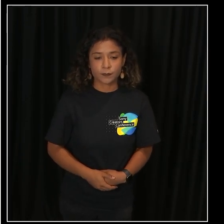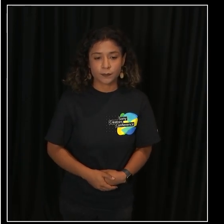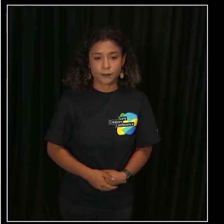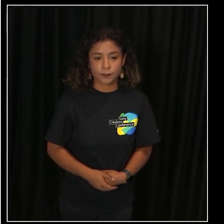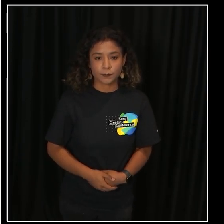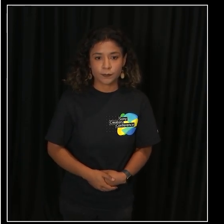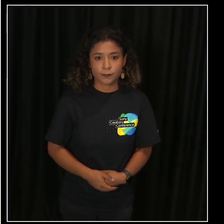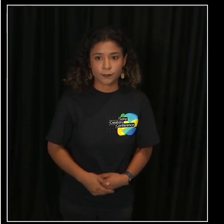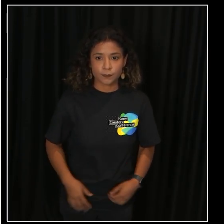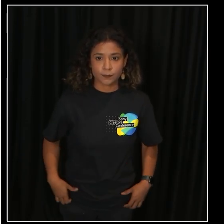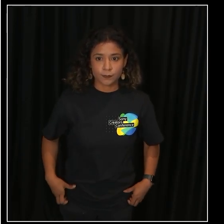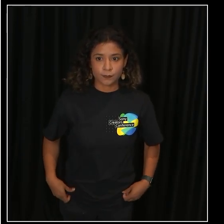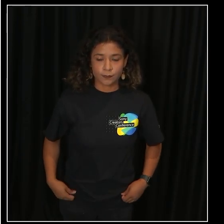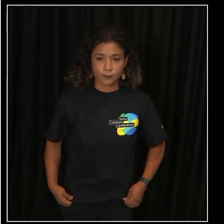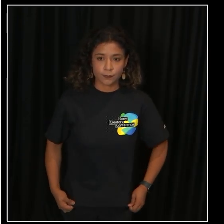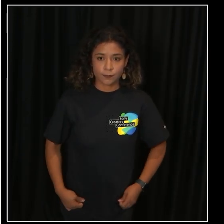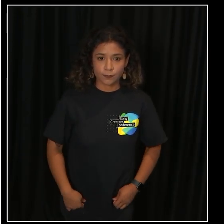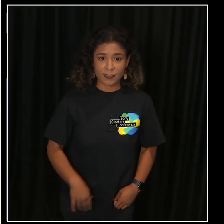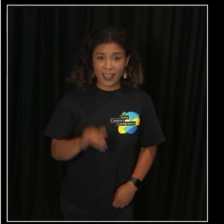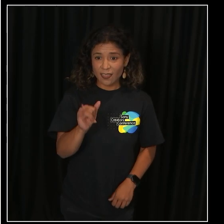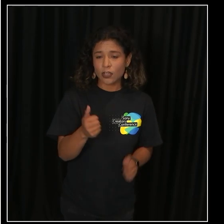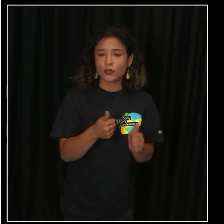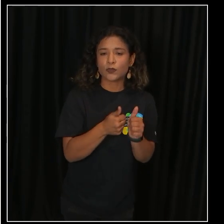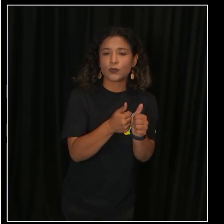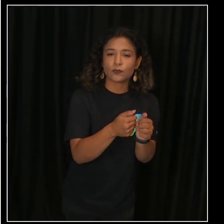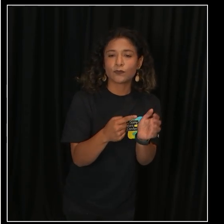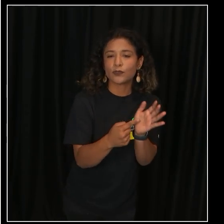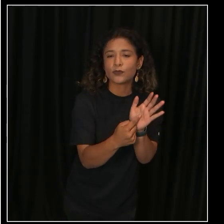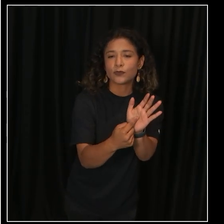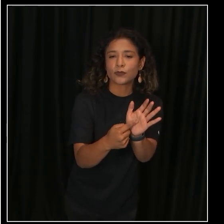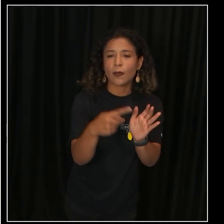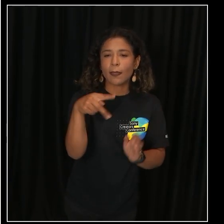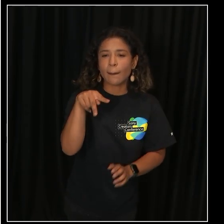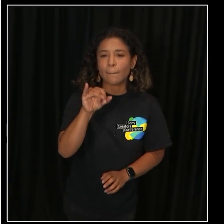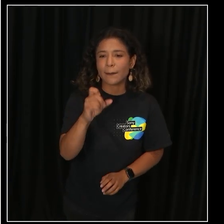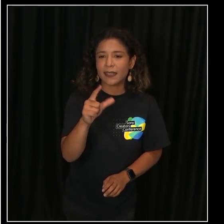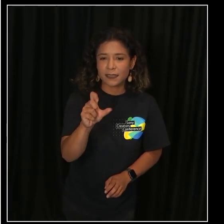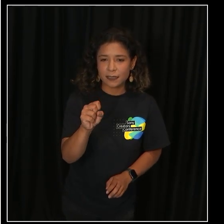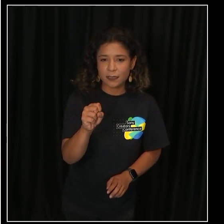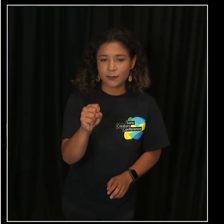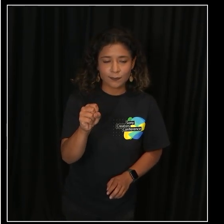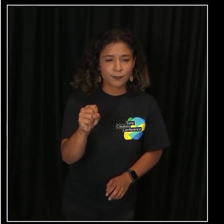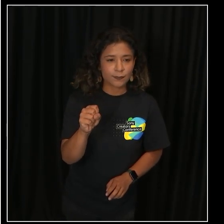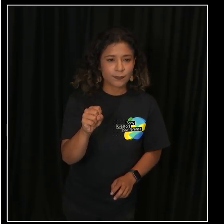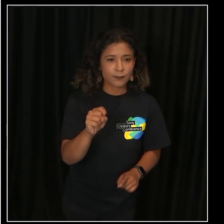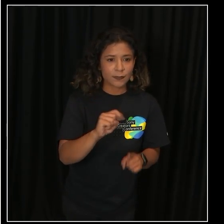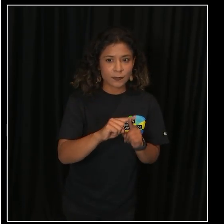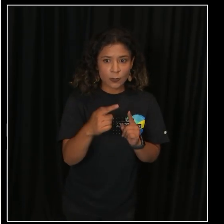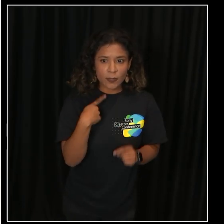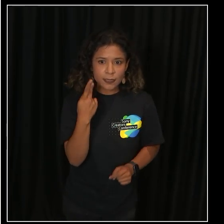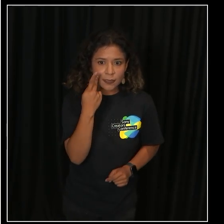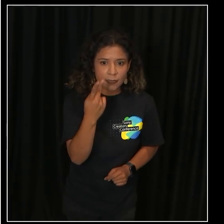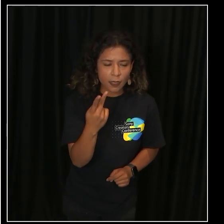Let's map out the pixels with sampling. It quickly becomes apparent there's actually a new form of aliasing here, sampling aliasing